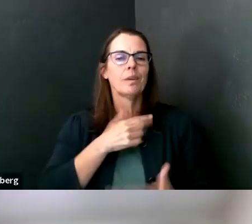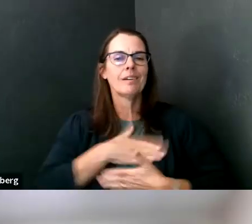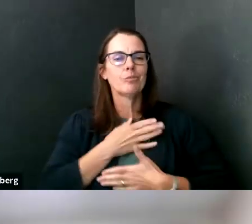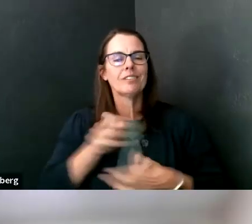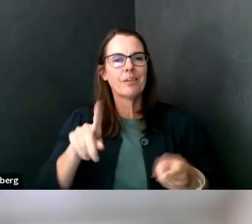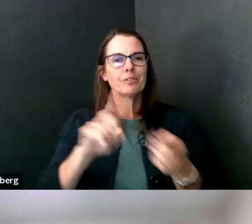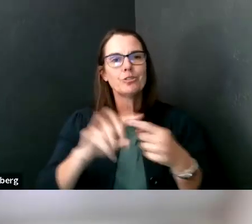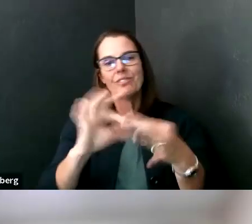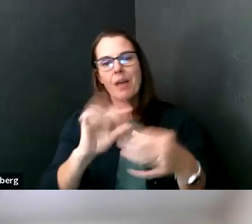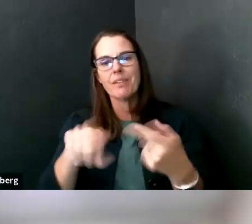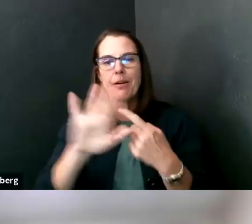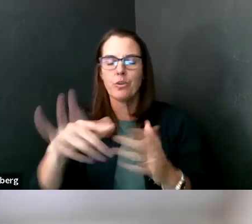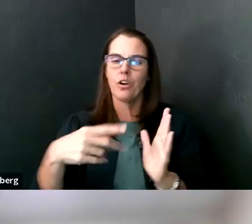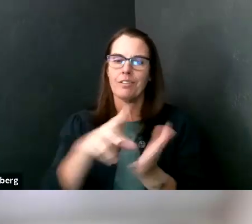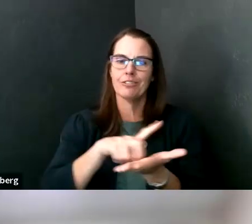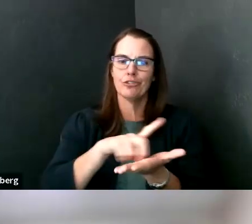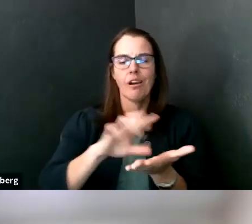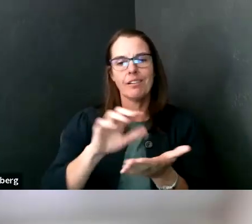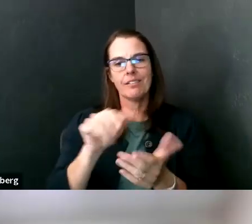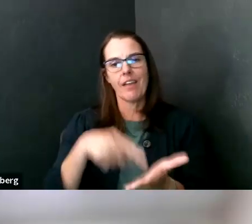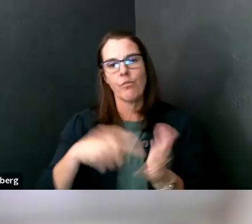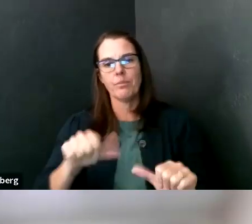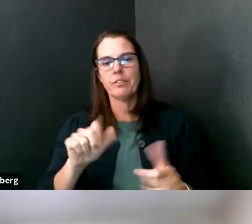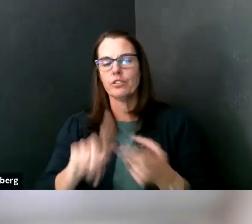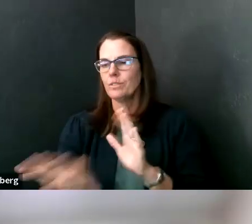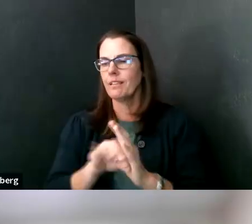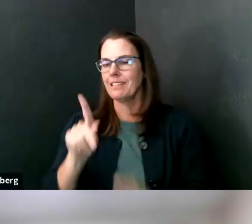Oregon Prescription Drug Affordability Board's decision to select Kit Truda for an affordability